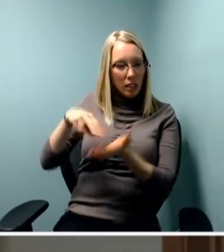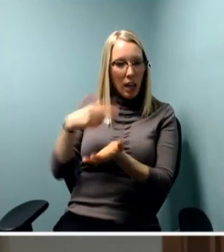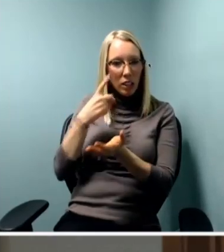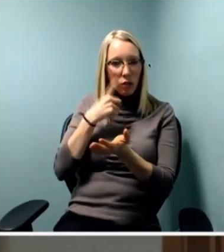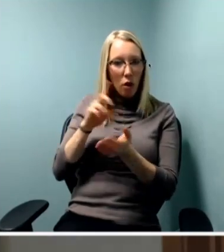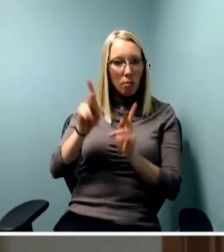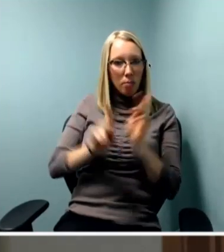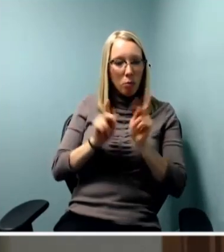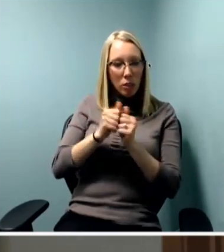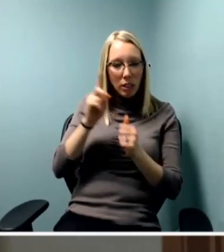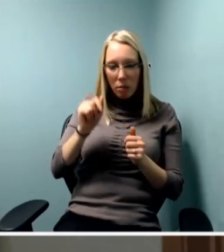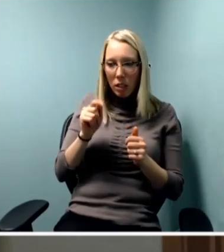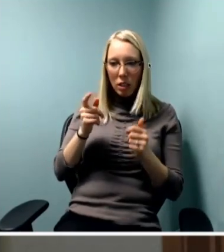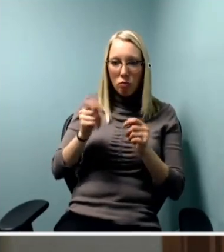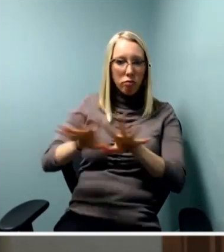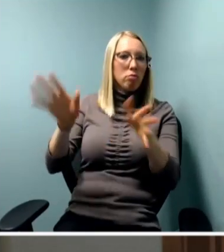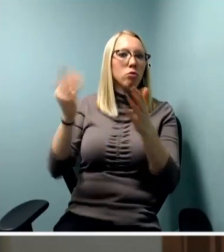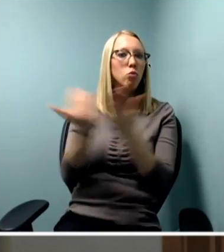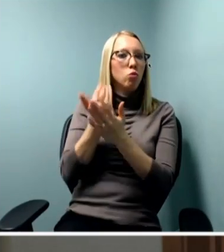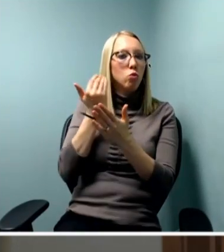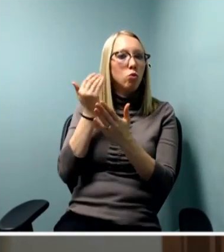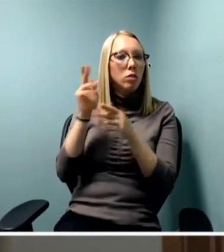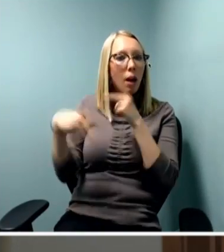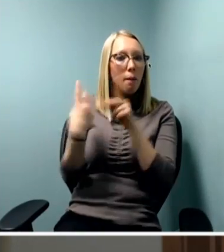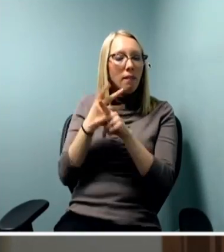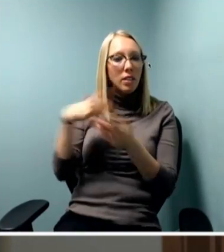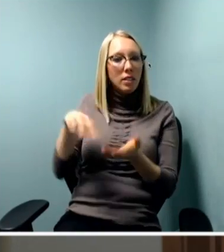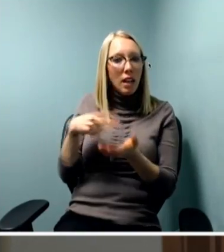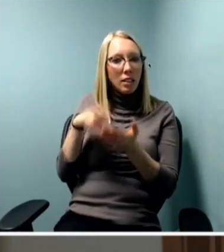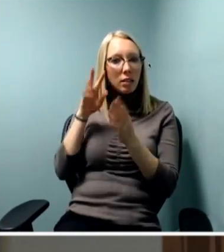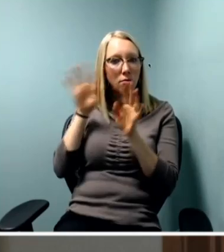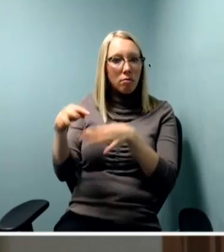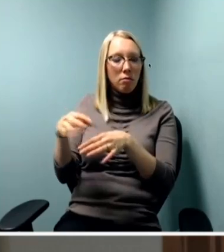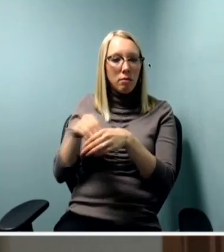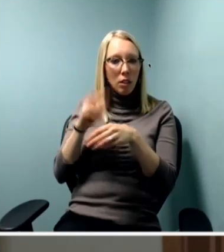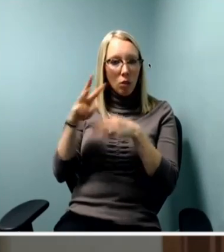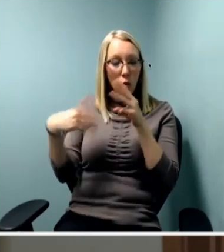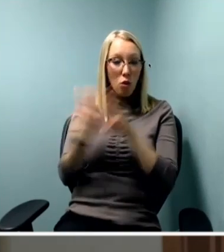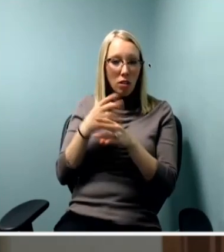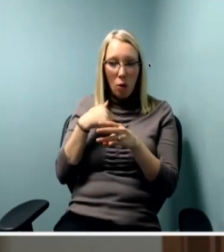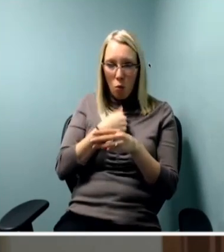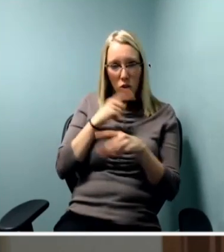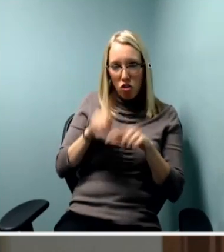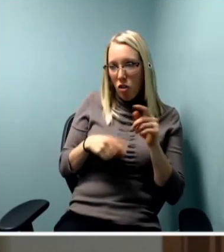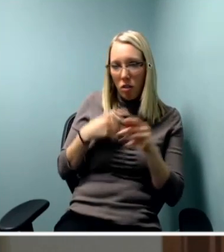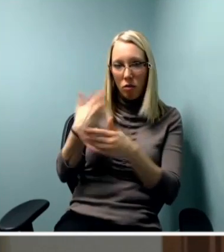that we would have been able to get to on our own. (John) But, you know, Judy, I mean, we've known each other